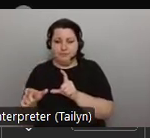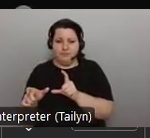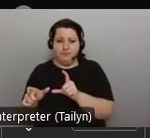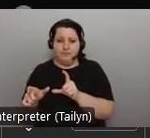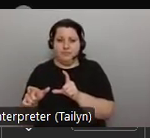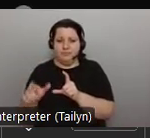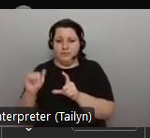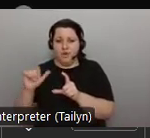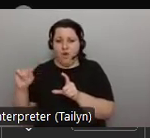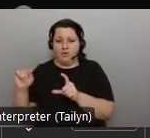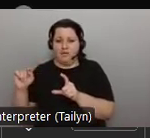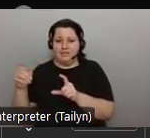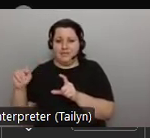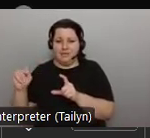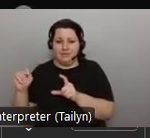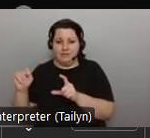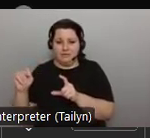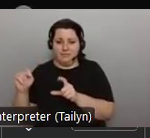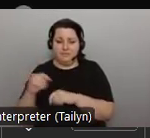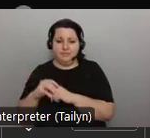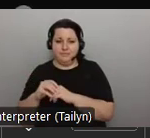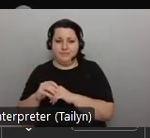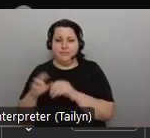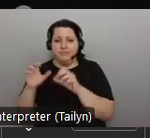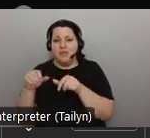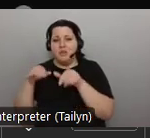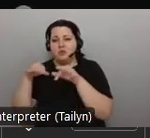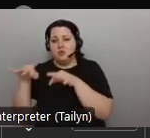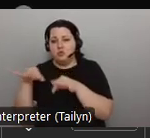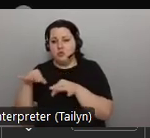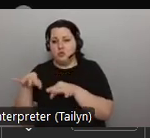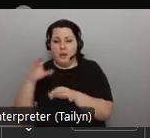" option here as well. Either way it will open a panel on the right where we have